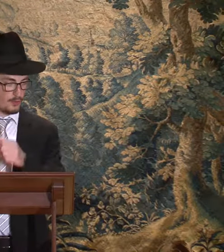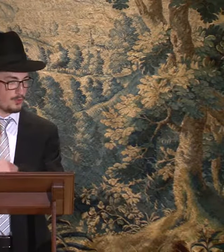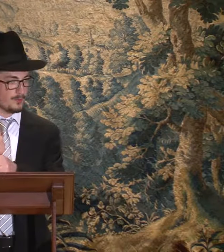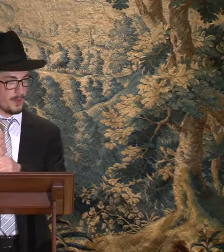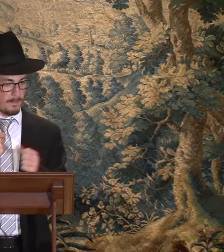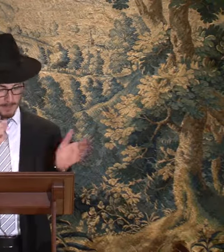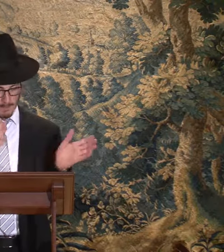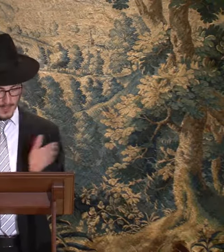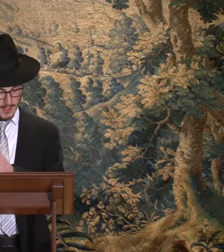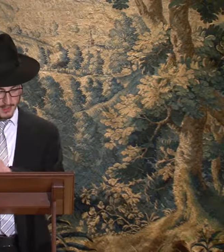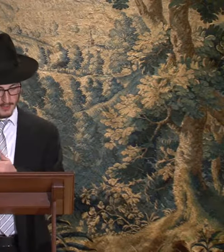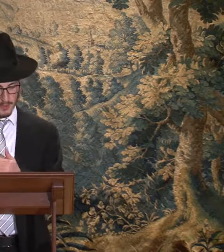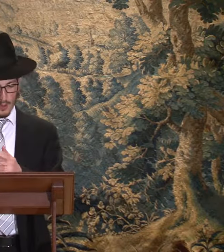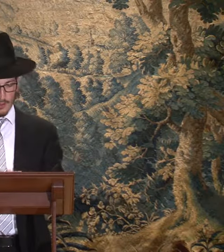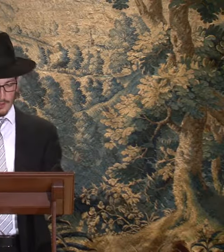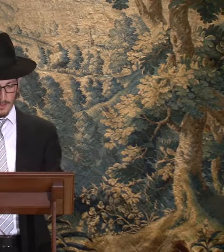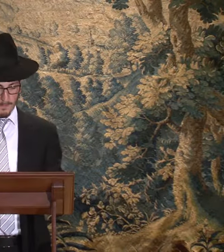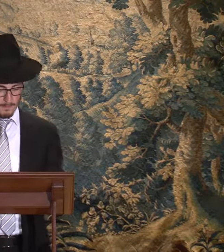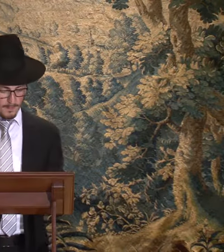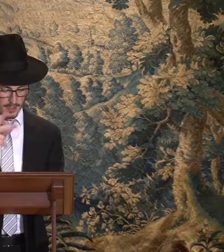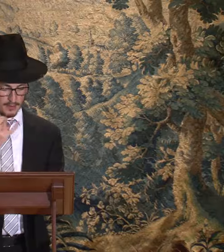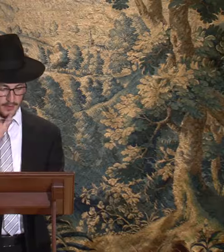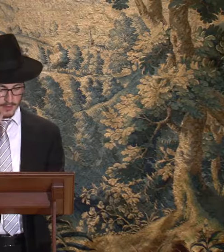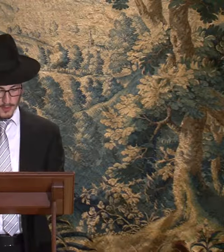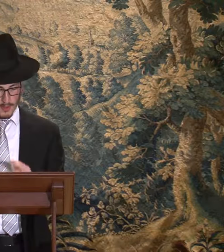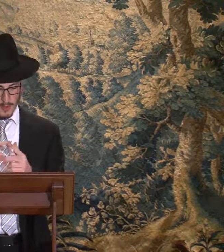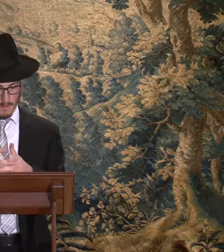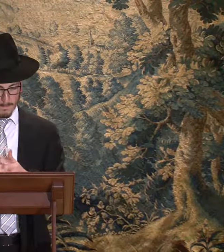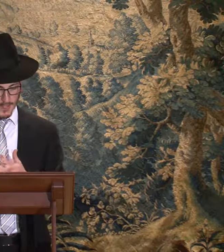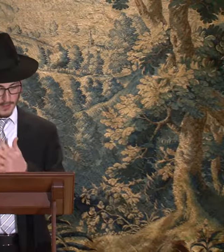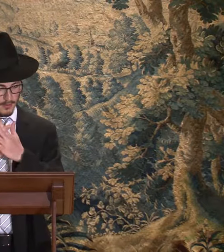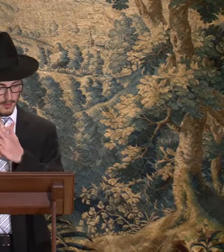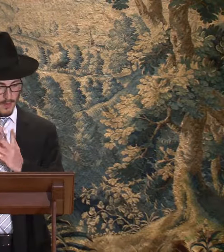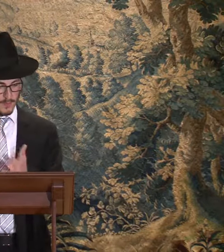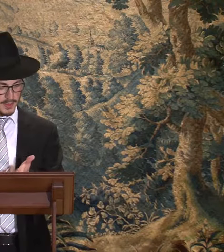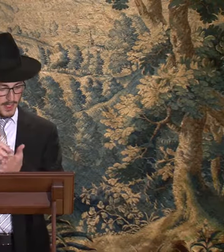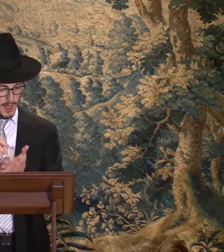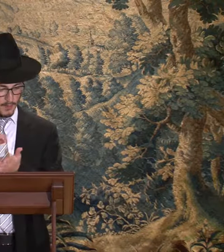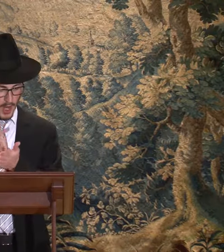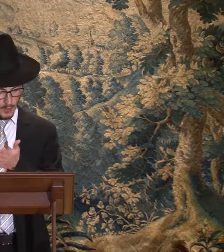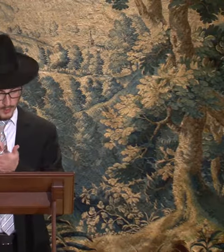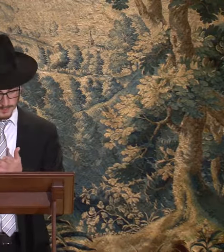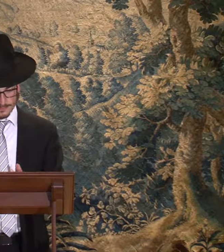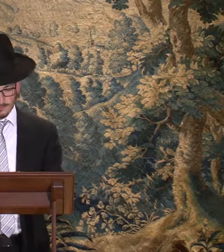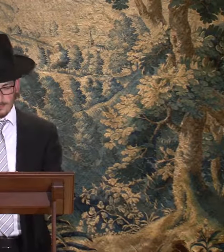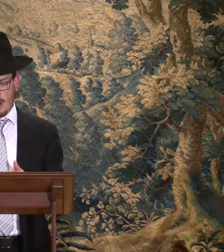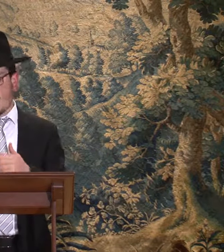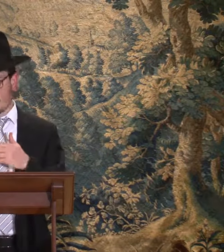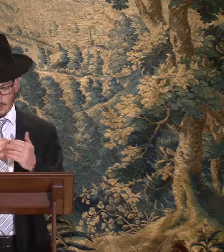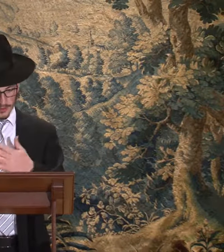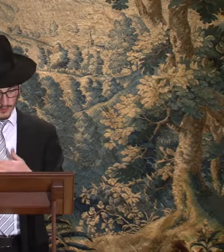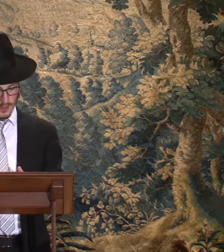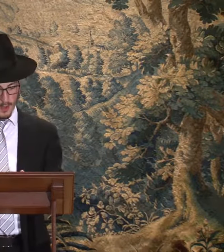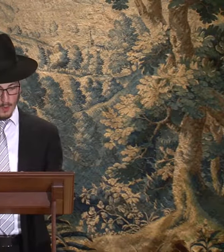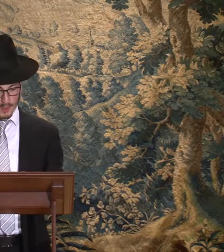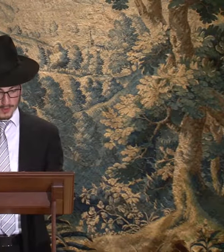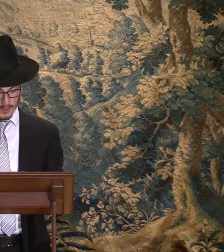Next year, I plan to go back to Eretz Yisrael to begin studying accounting.